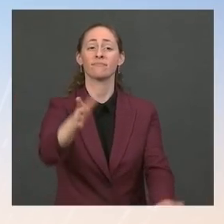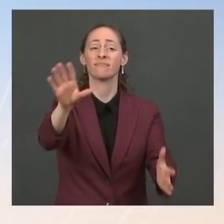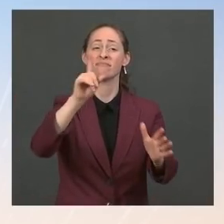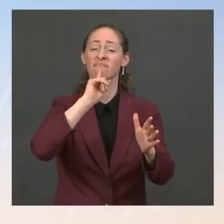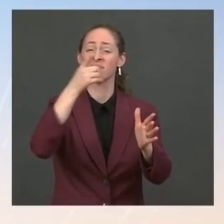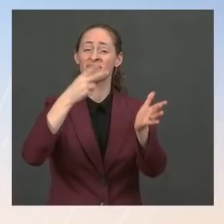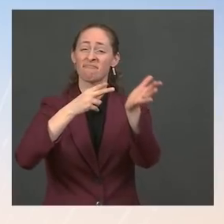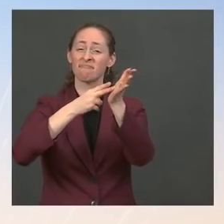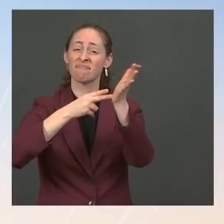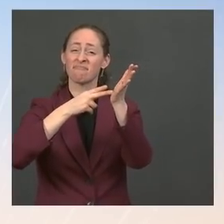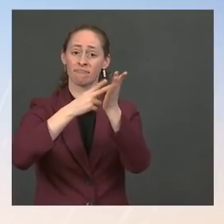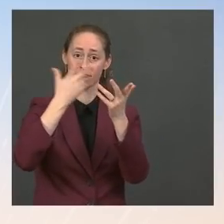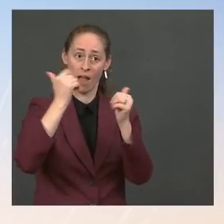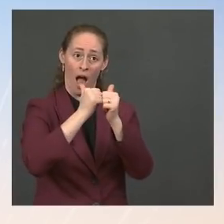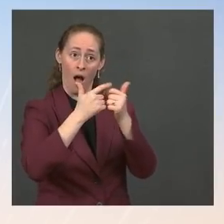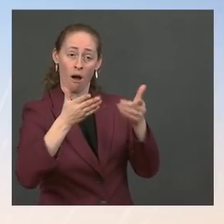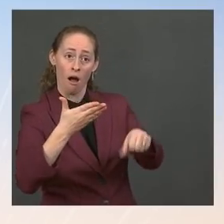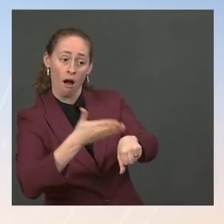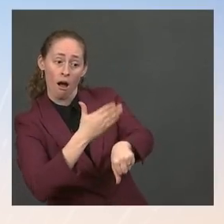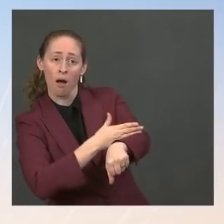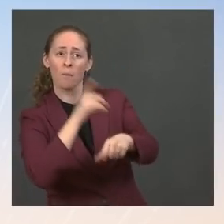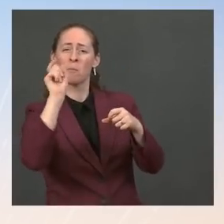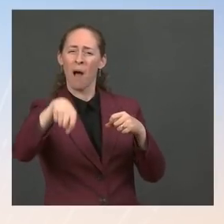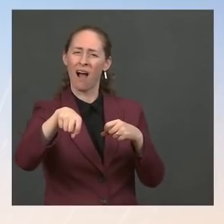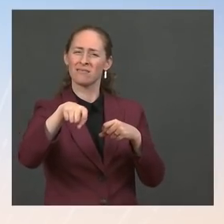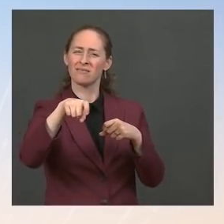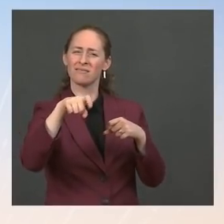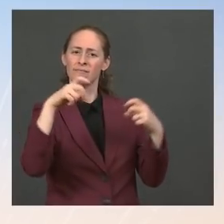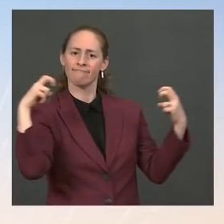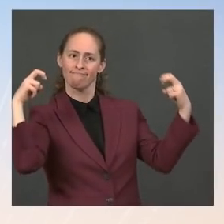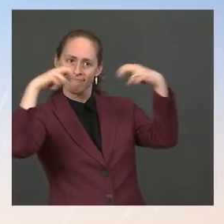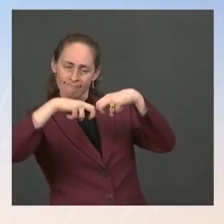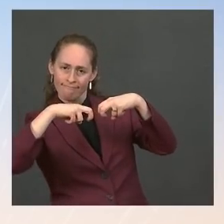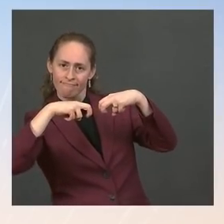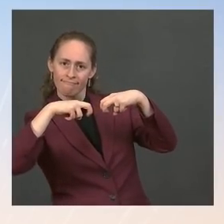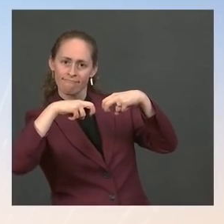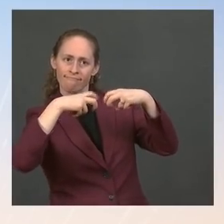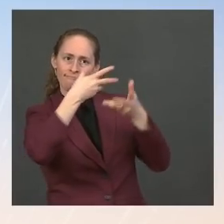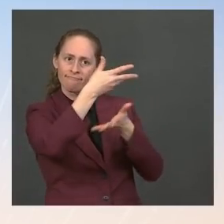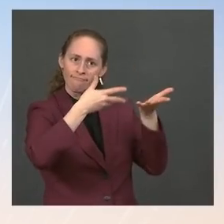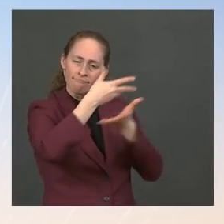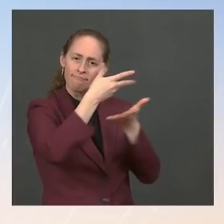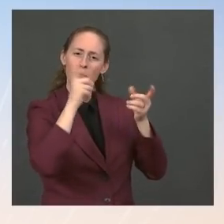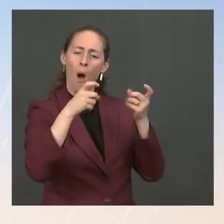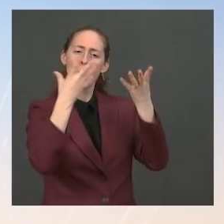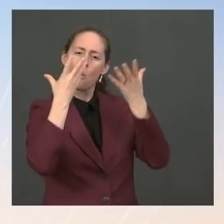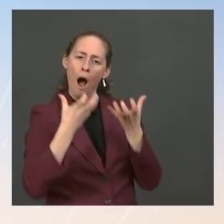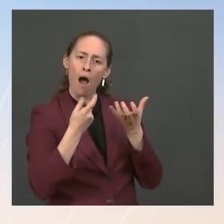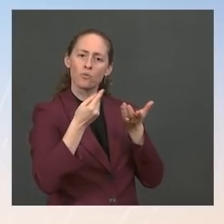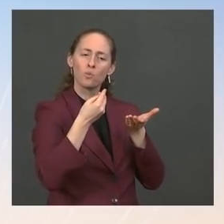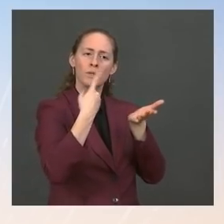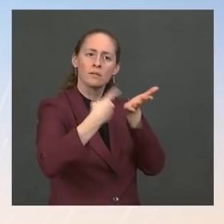as you said, from the promise he made early on, which is that he wants to govern for all Americans. He's going to deliver for all Americans,